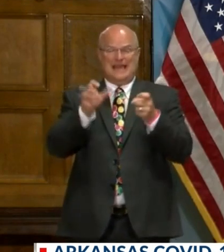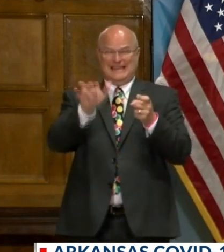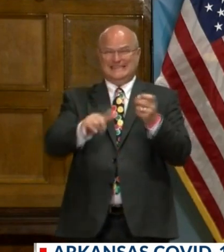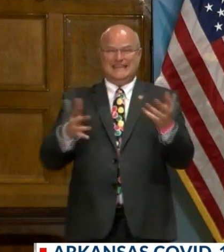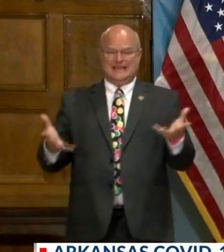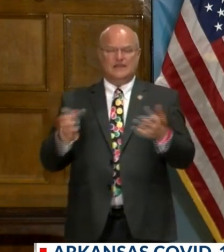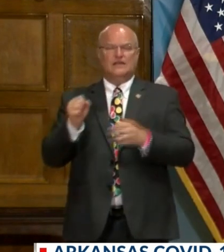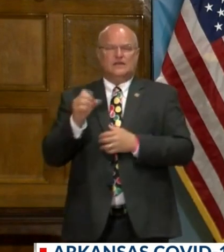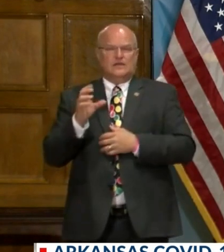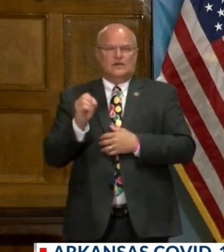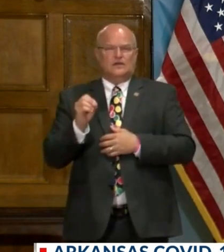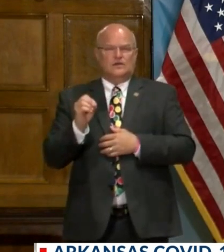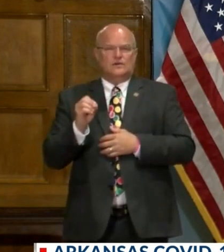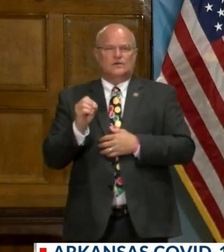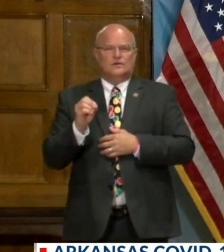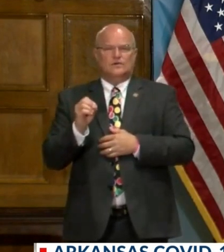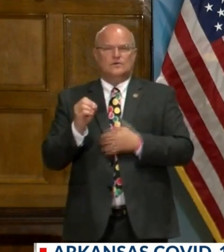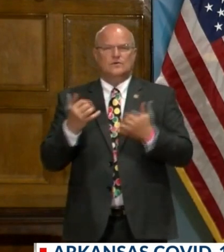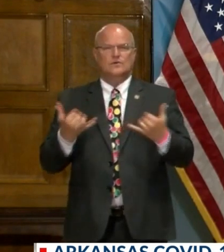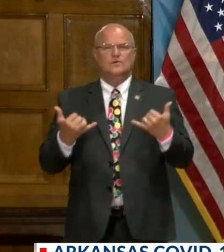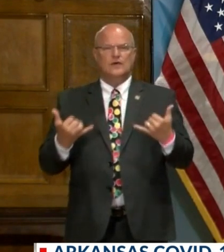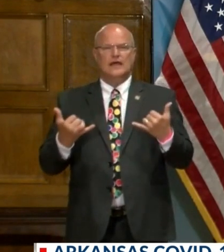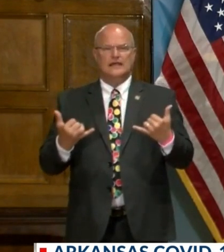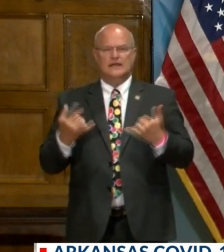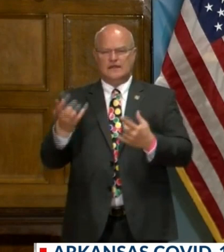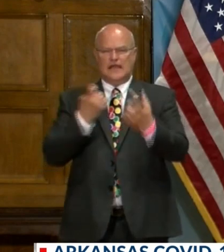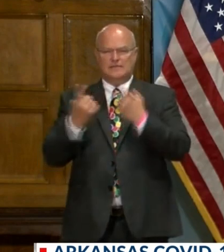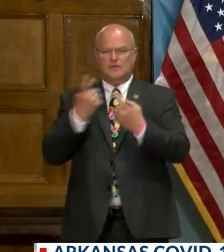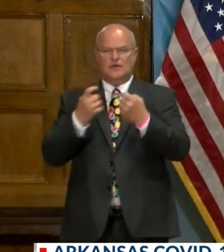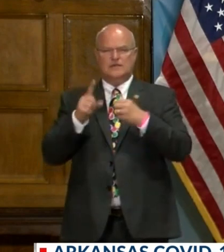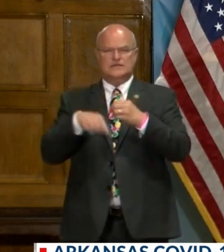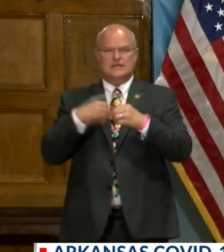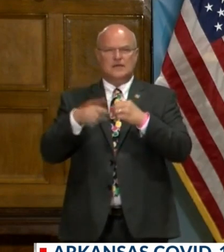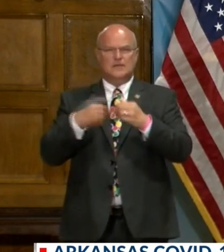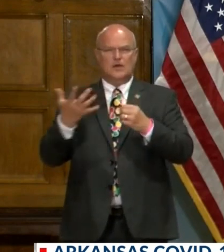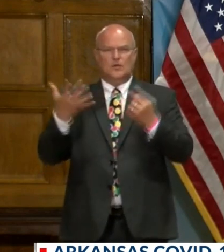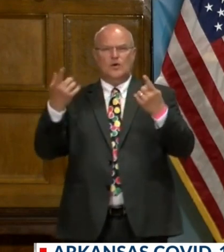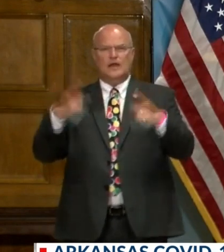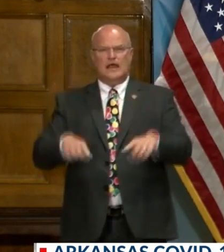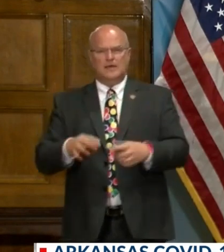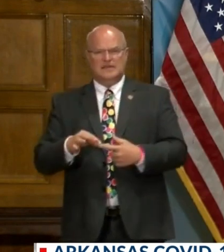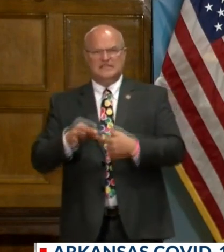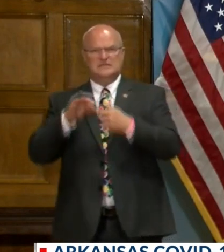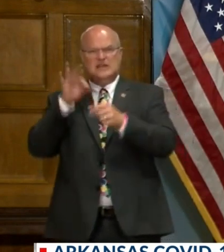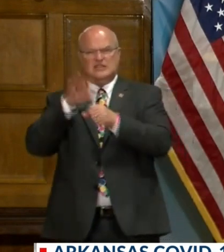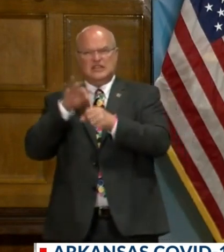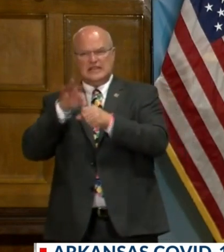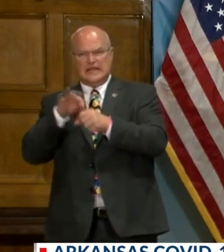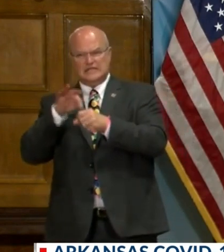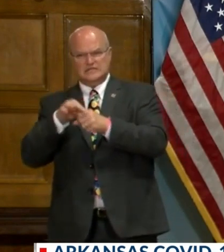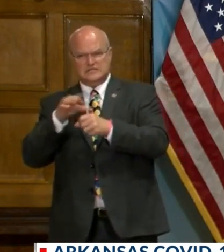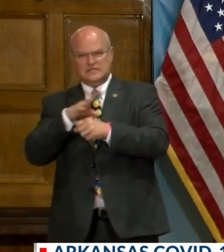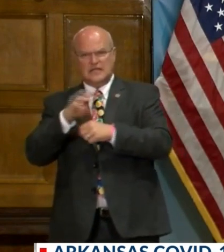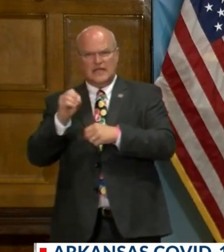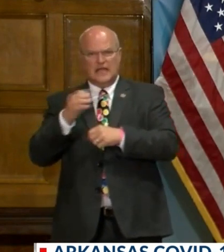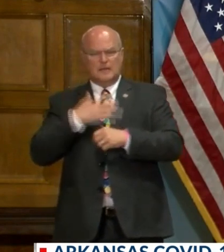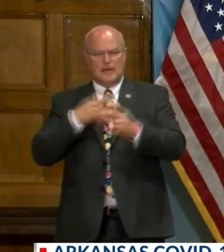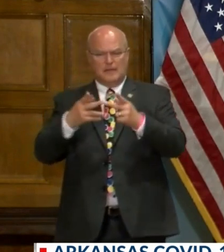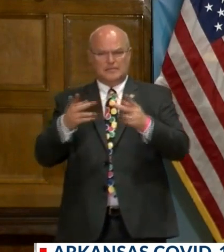ONE, WHETHER WE'LL STILL BE IN EMERGENCY IN NOVEMBER DURING T ELECTION AND SECONDLY HOW WE SHOULD MANAGE THAT. SO YOU'RE